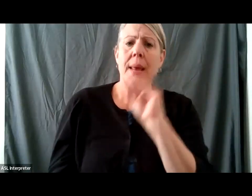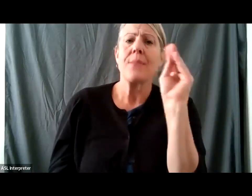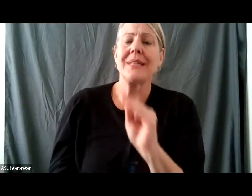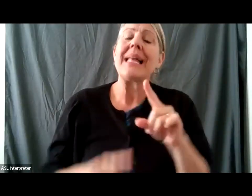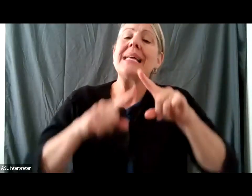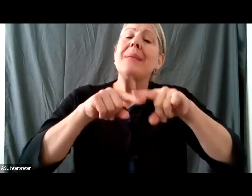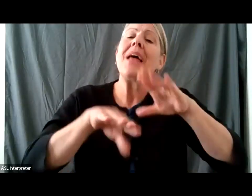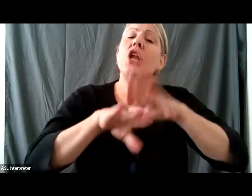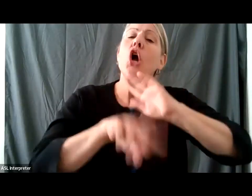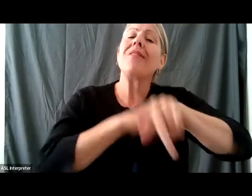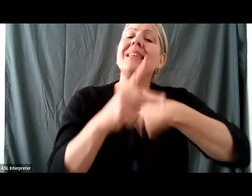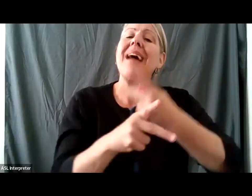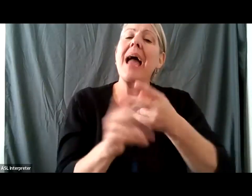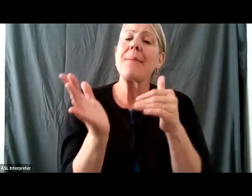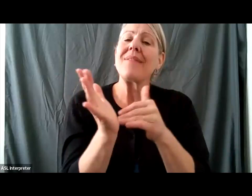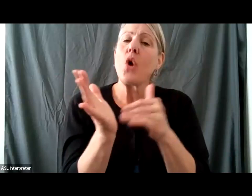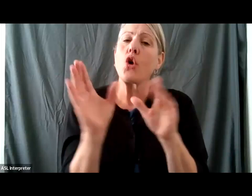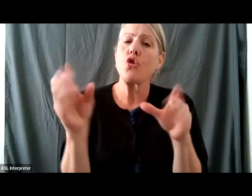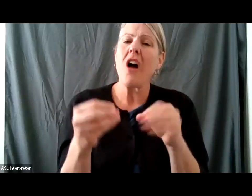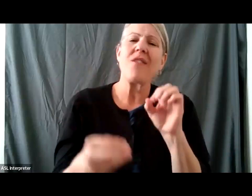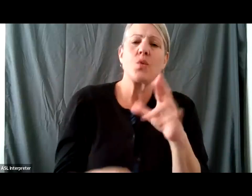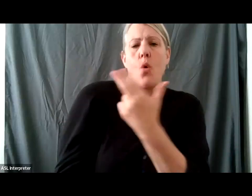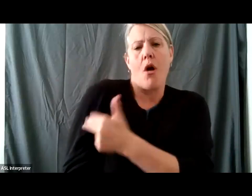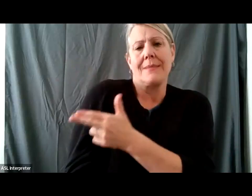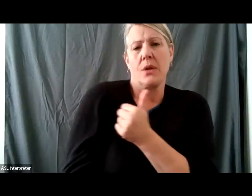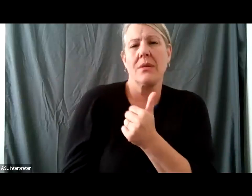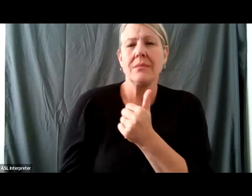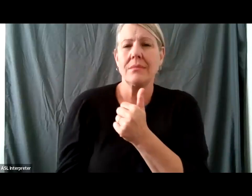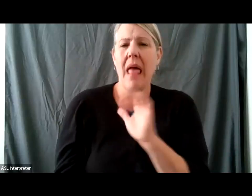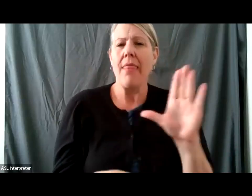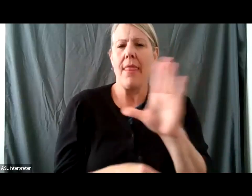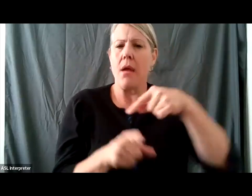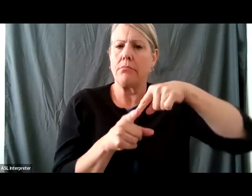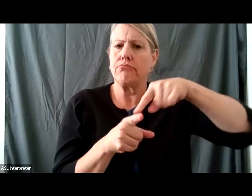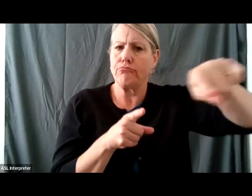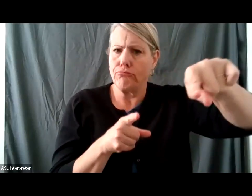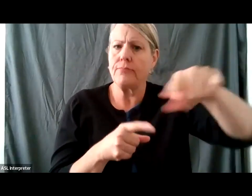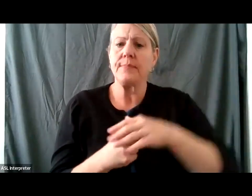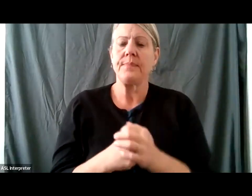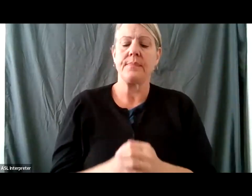and hospital and what they do.